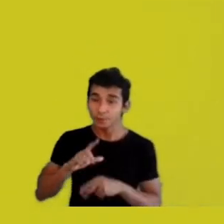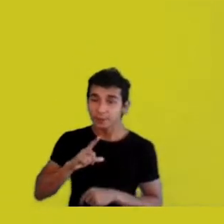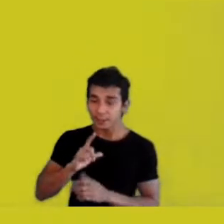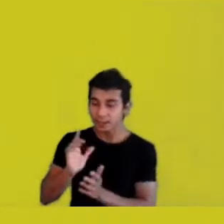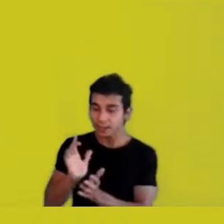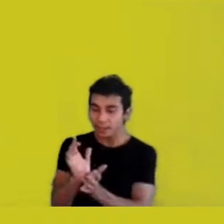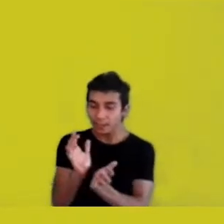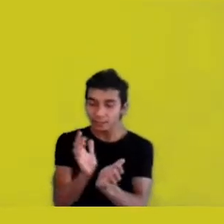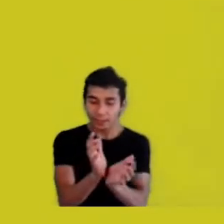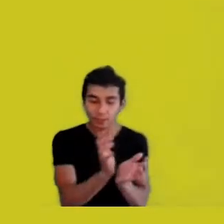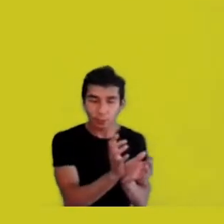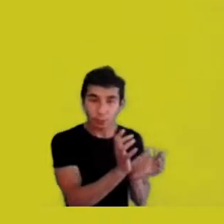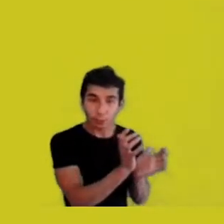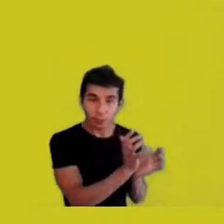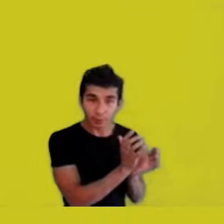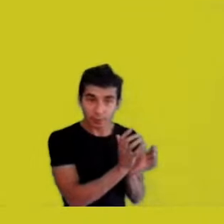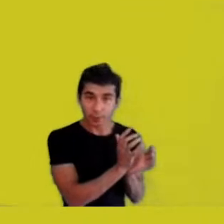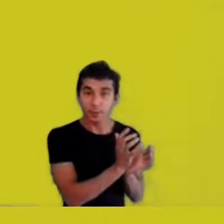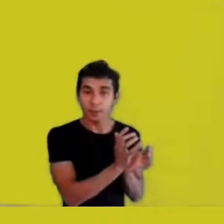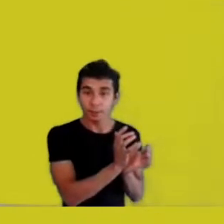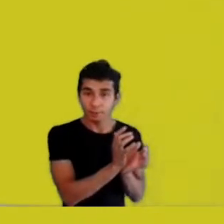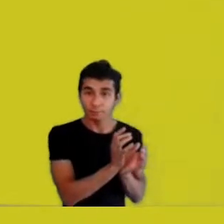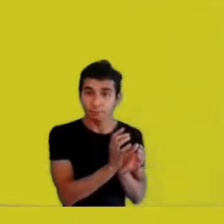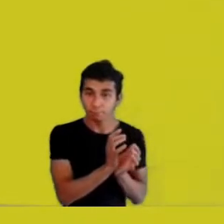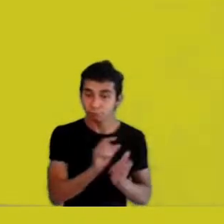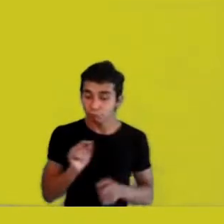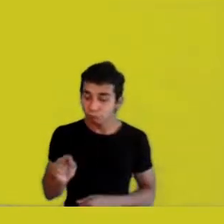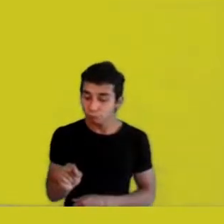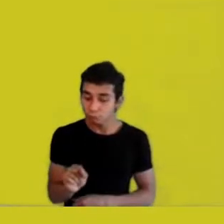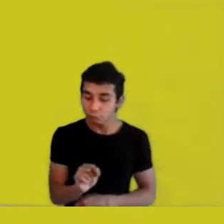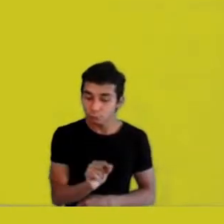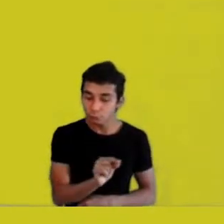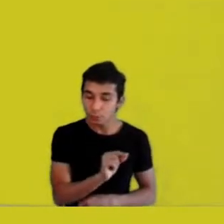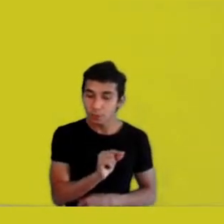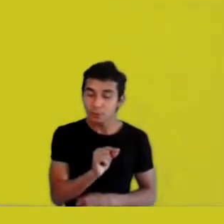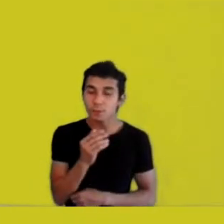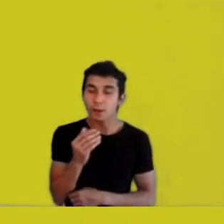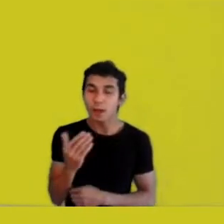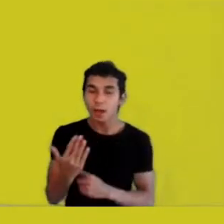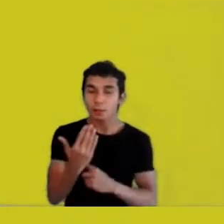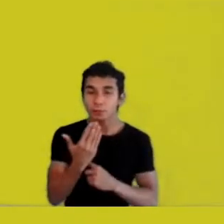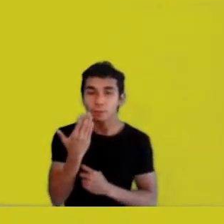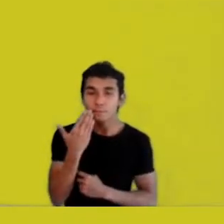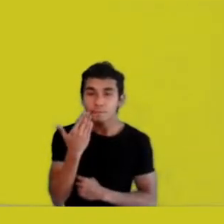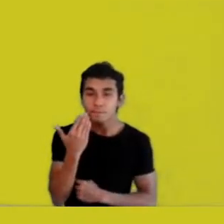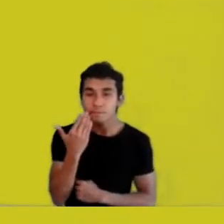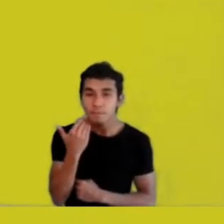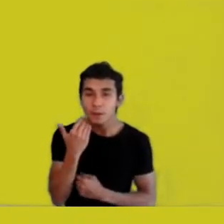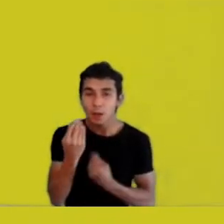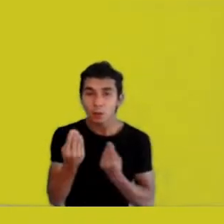we learn about phenomenologies, events, etc.